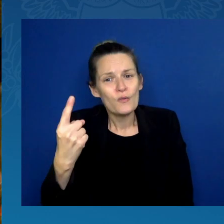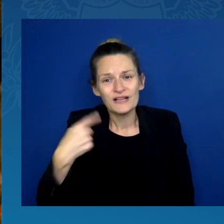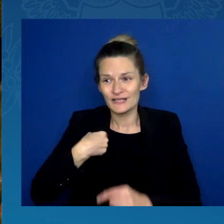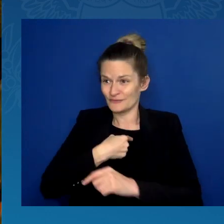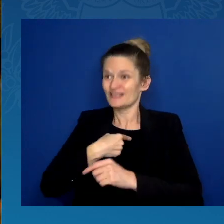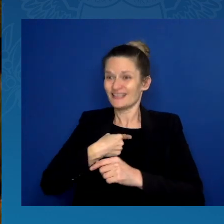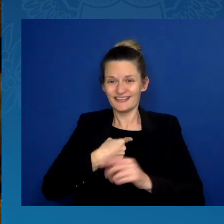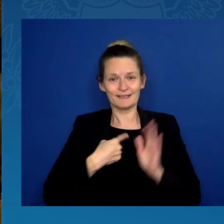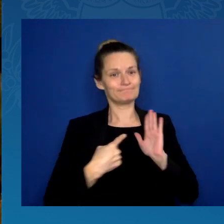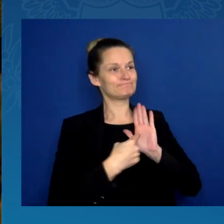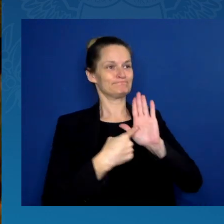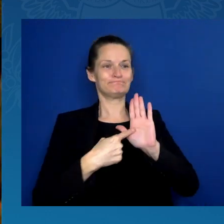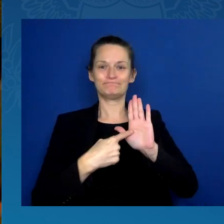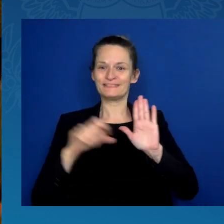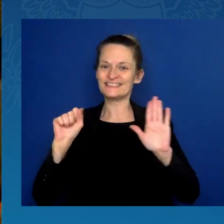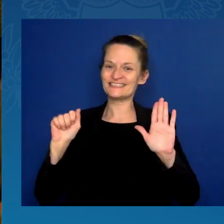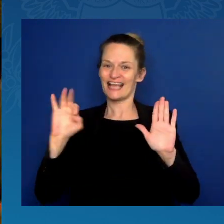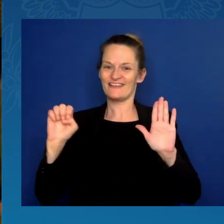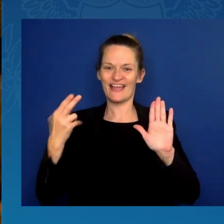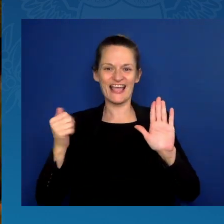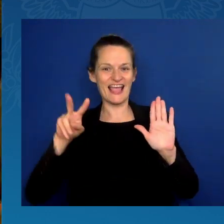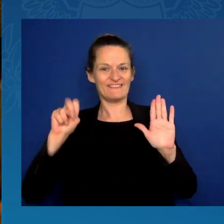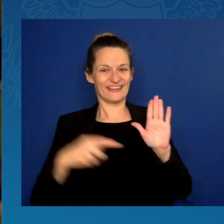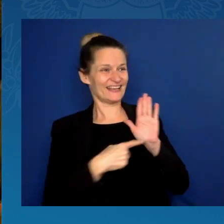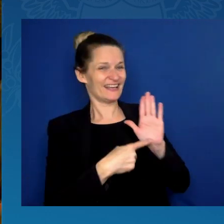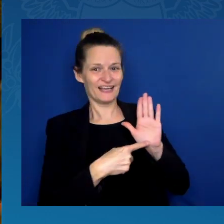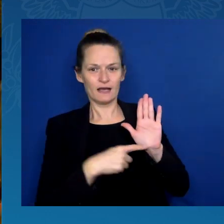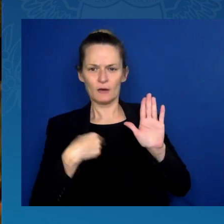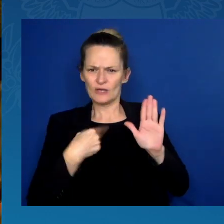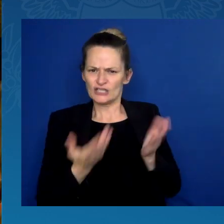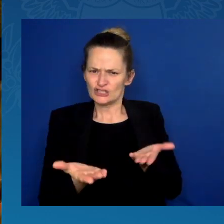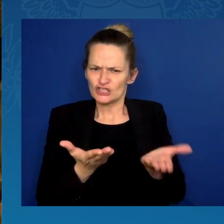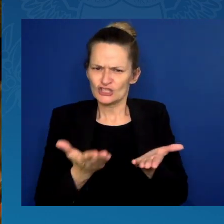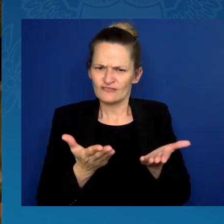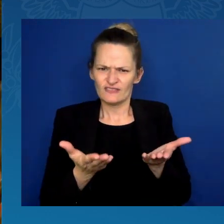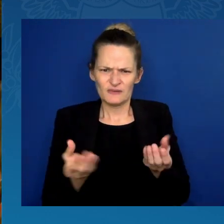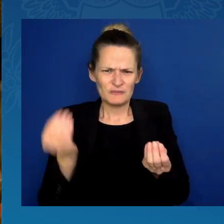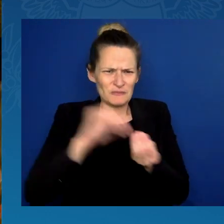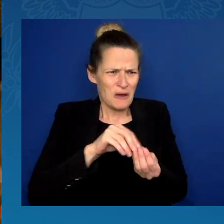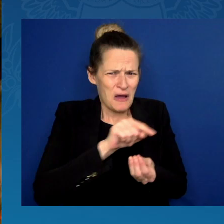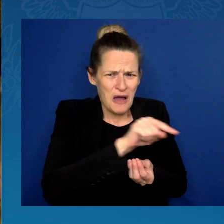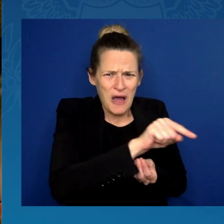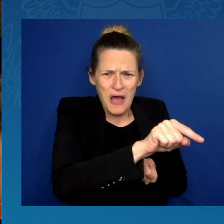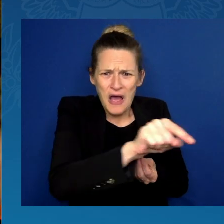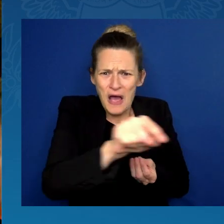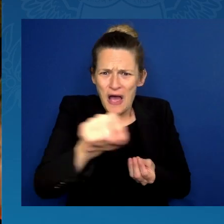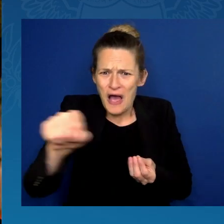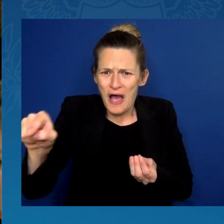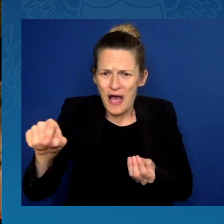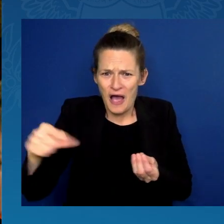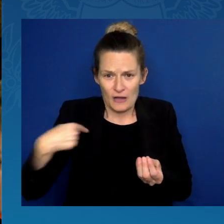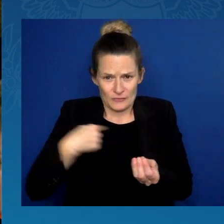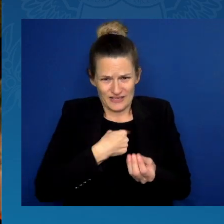we are now serving even further than that. I'm committed to working with my colleagues here and my colleagues back at home